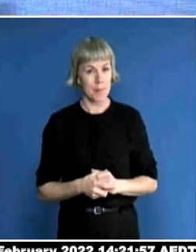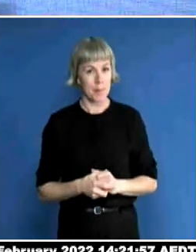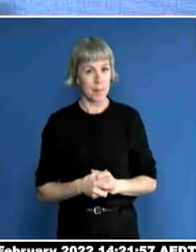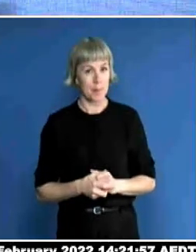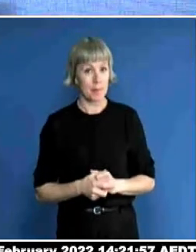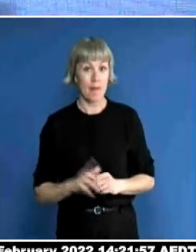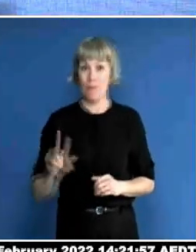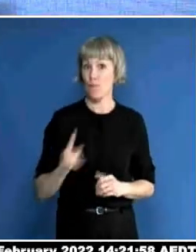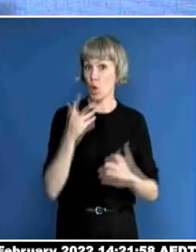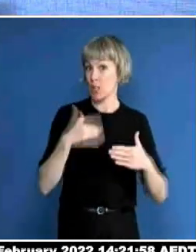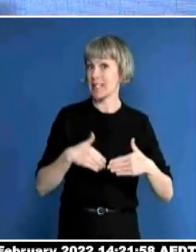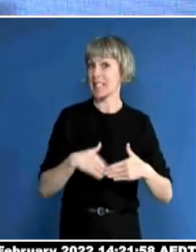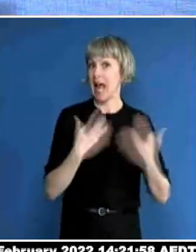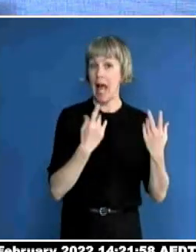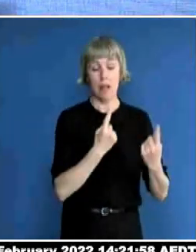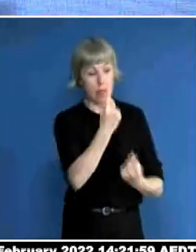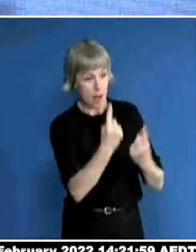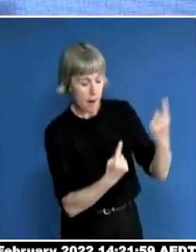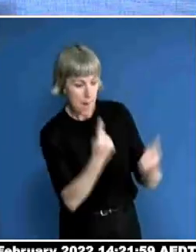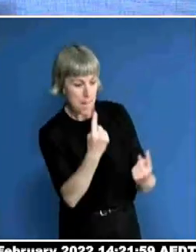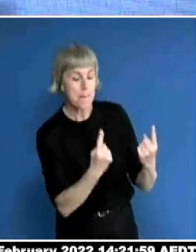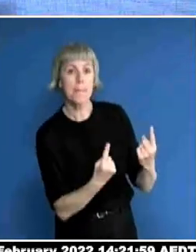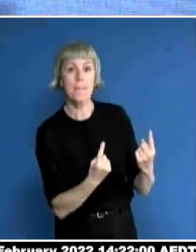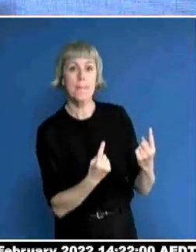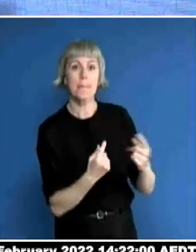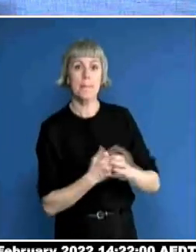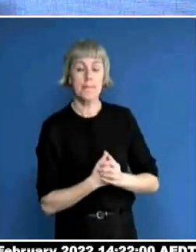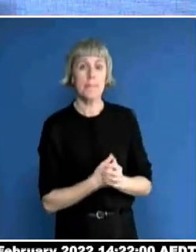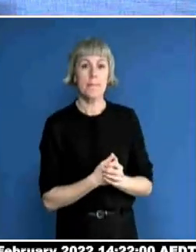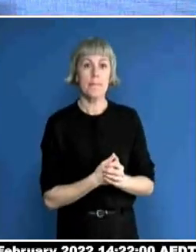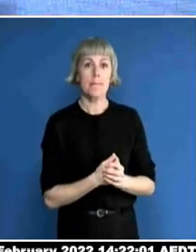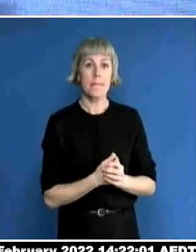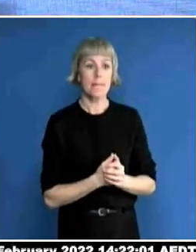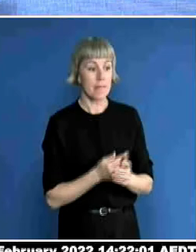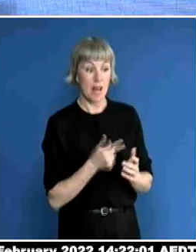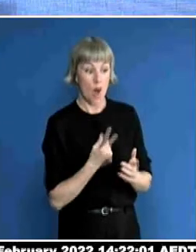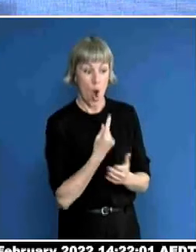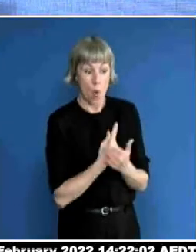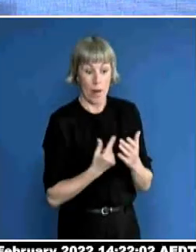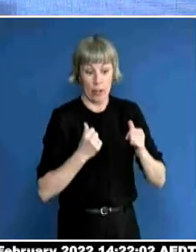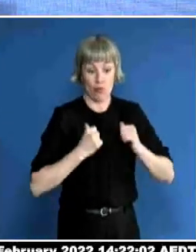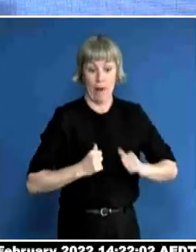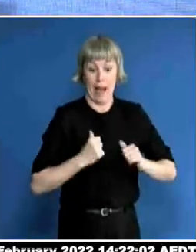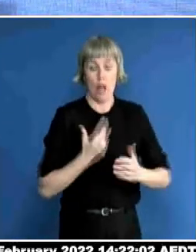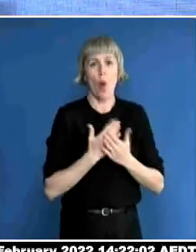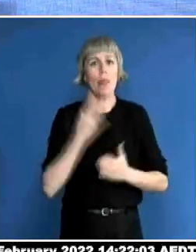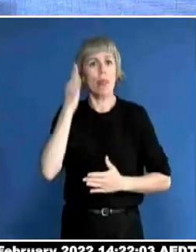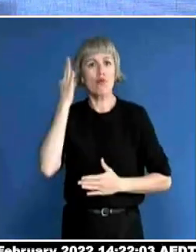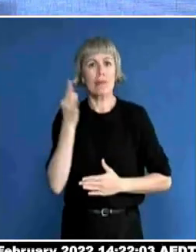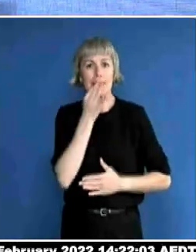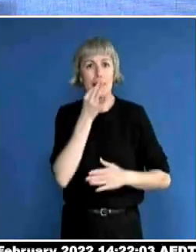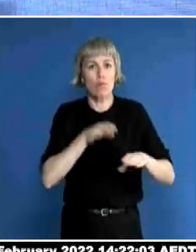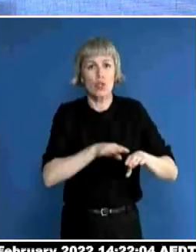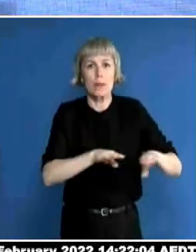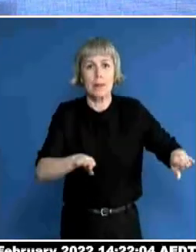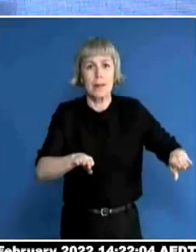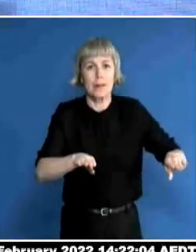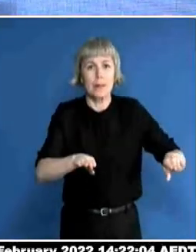there, we trained on the reception desk. So it was a small area. And as more participants came in, we needed more room.